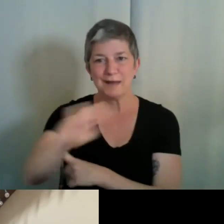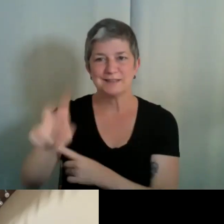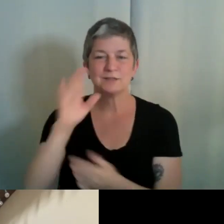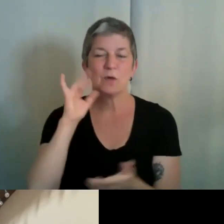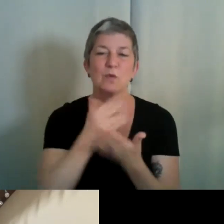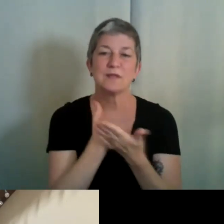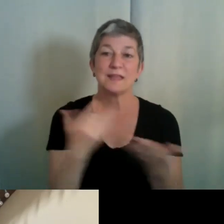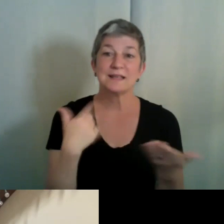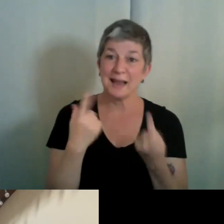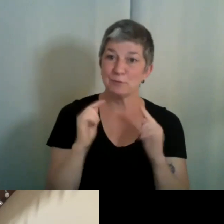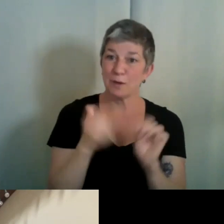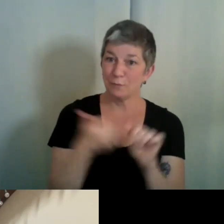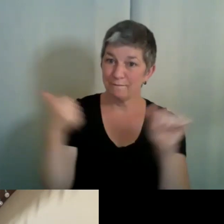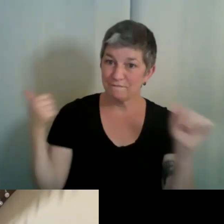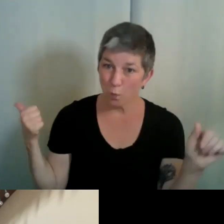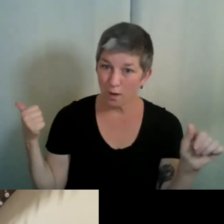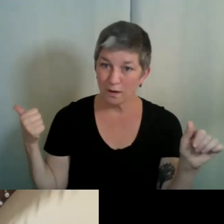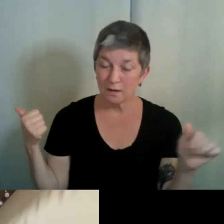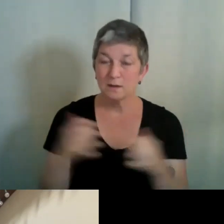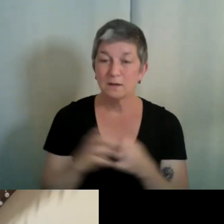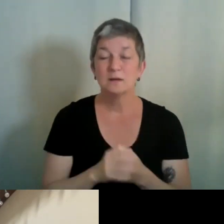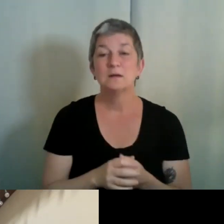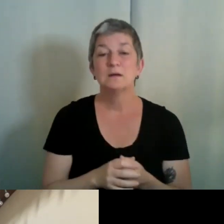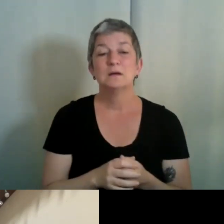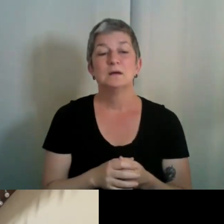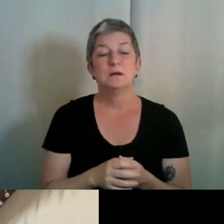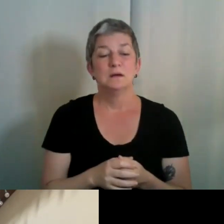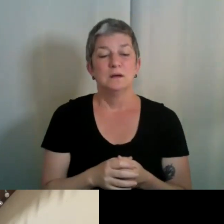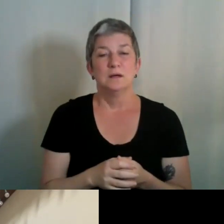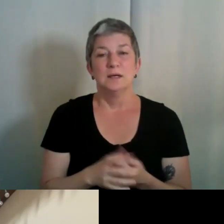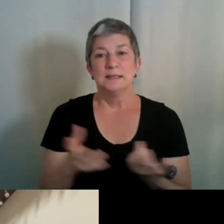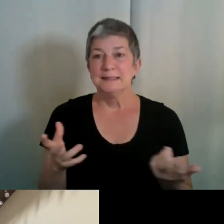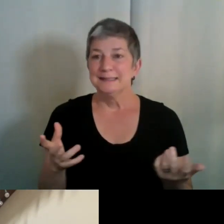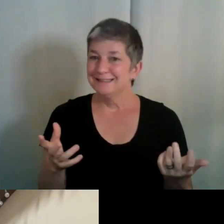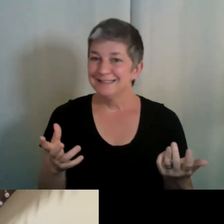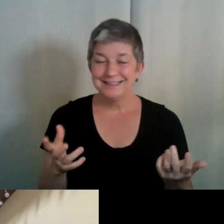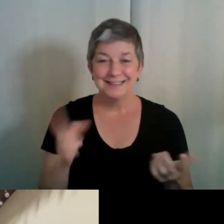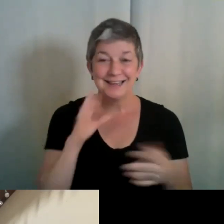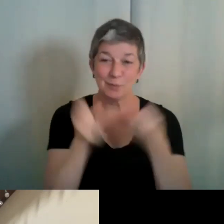trying to avoid. And even in advocating for him, they still